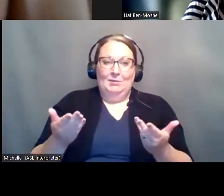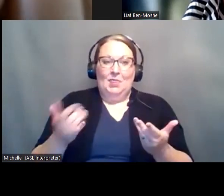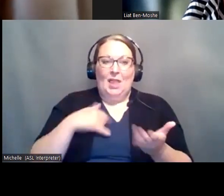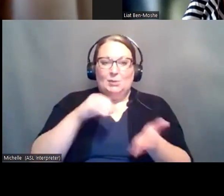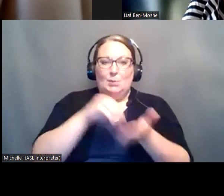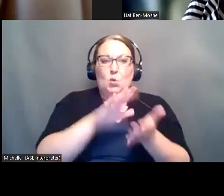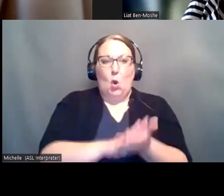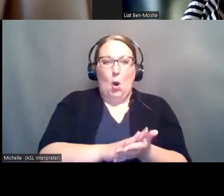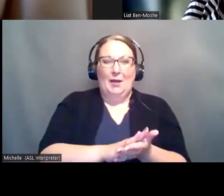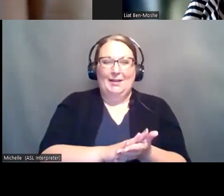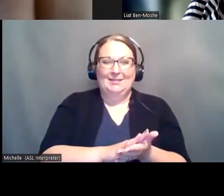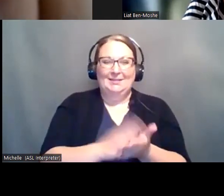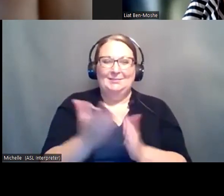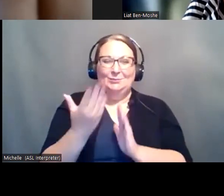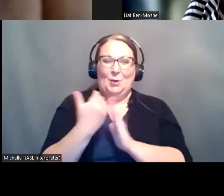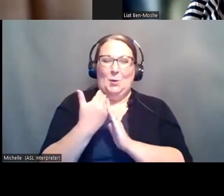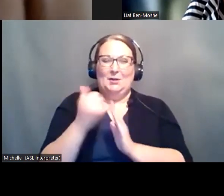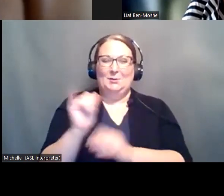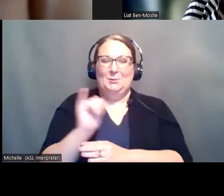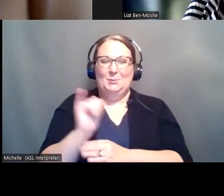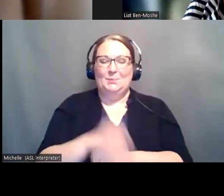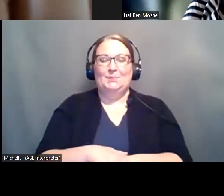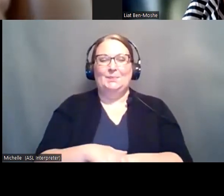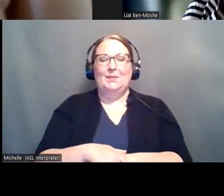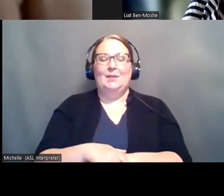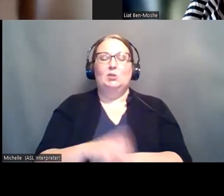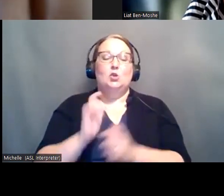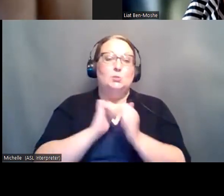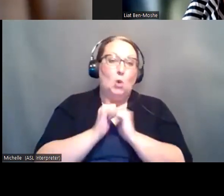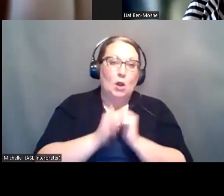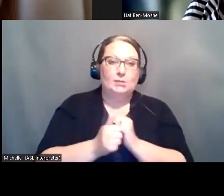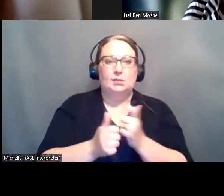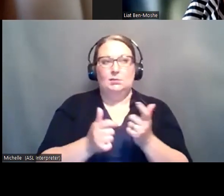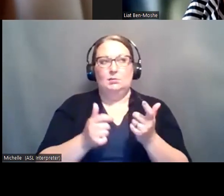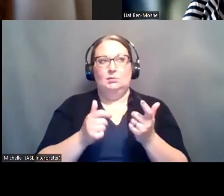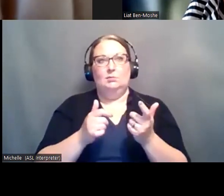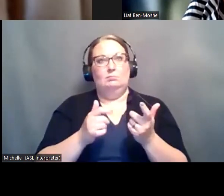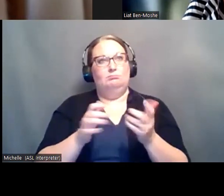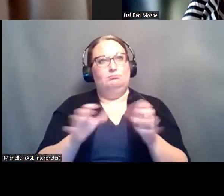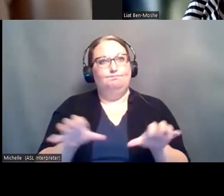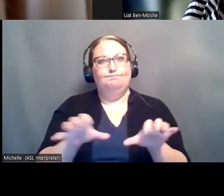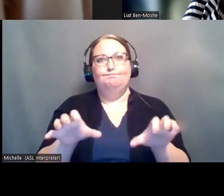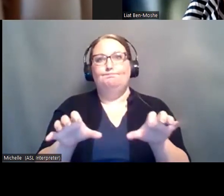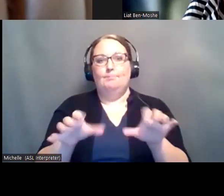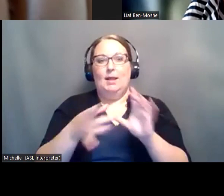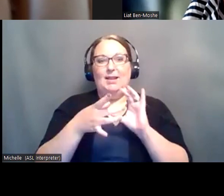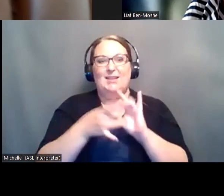So I think if you talk about sports and athleticism and you're connecting that with disability